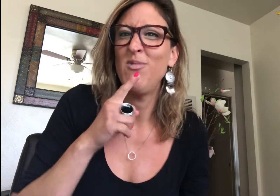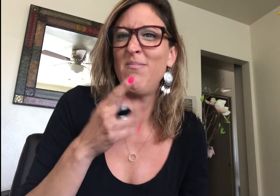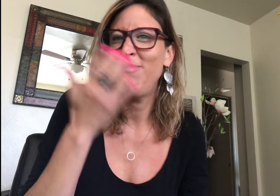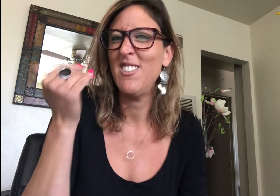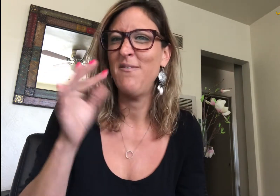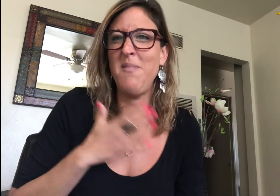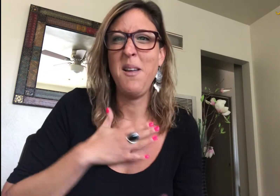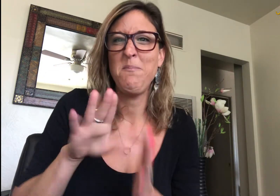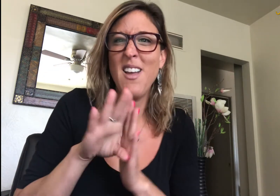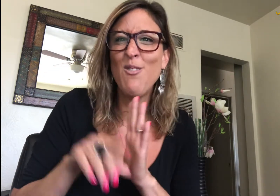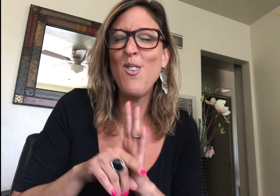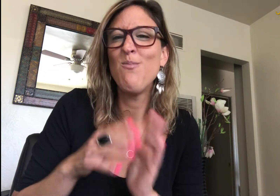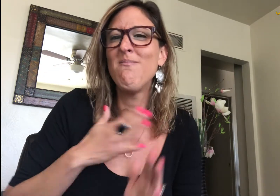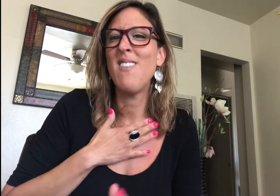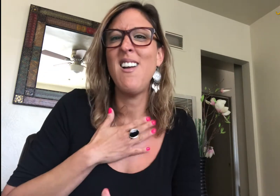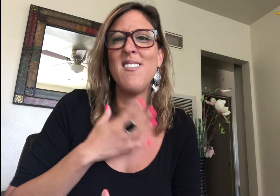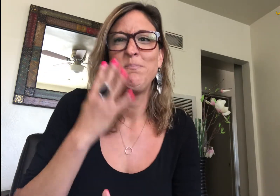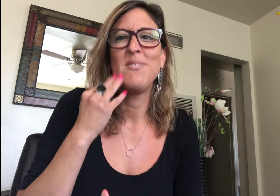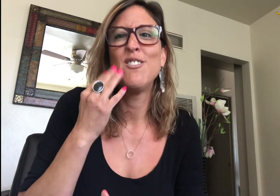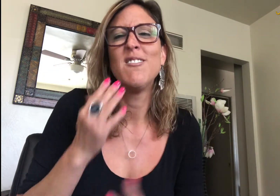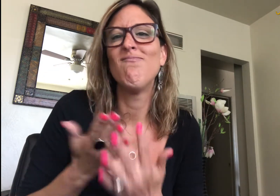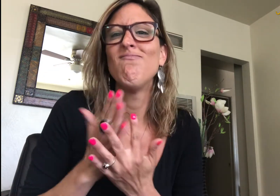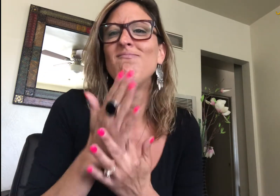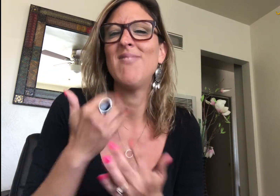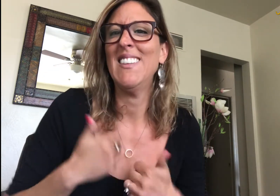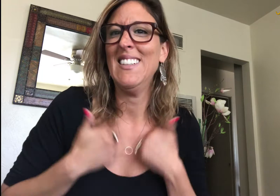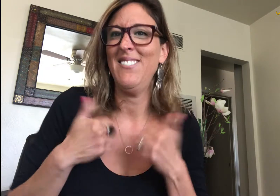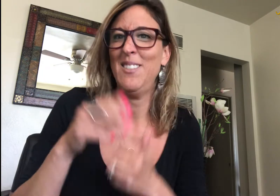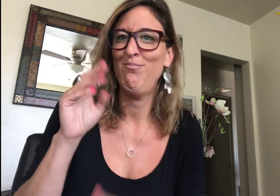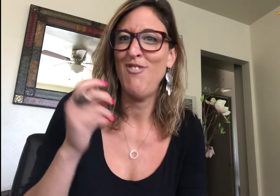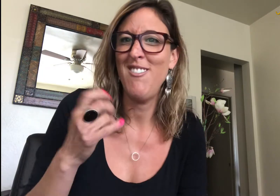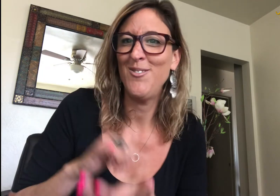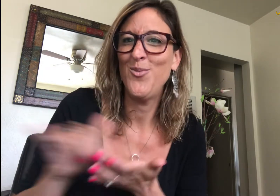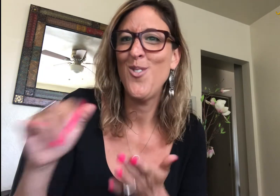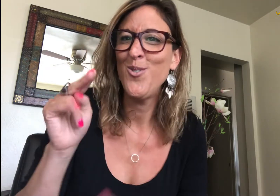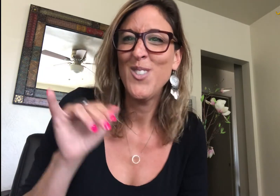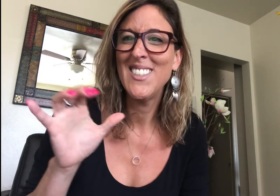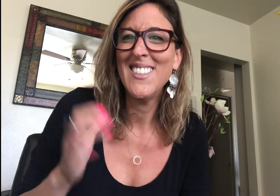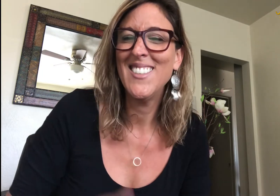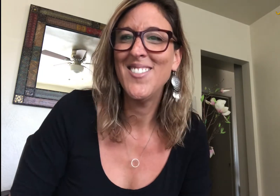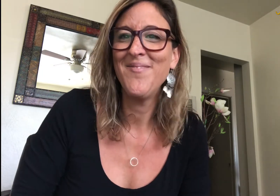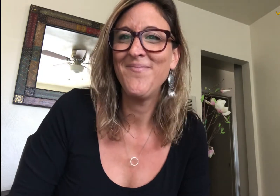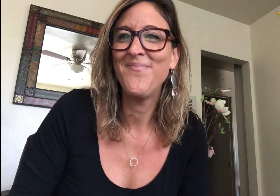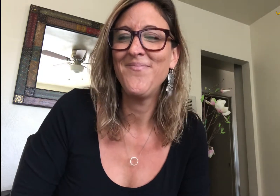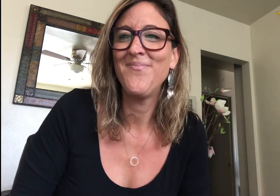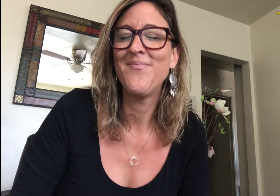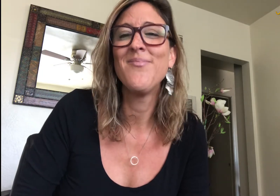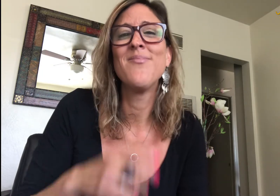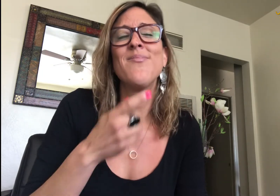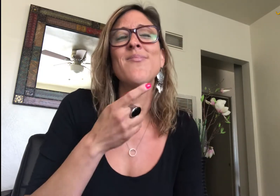Who I am today was really because of my background, experiences and journey throughout my time in the Bronx.